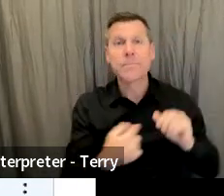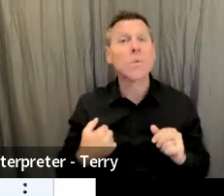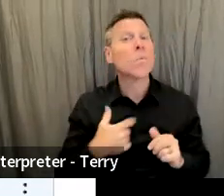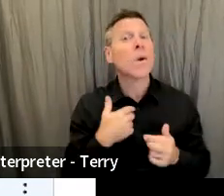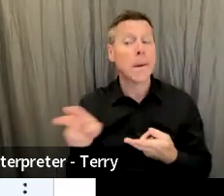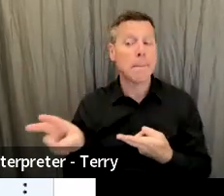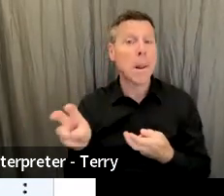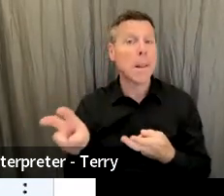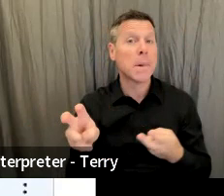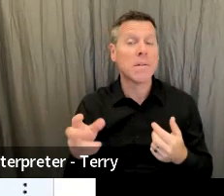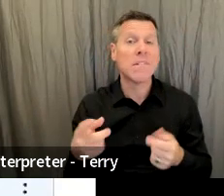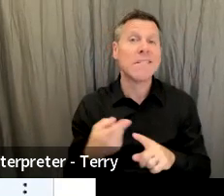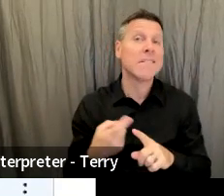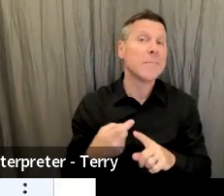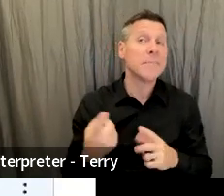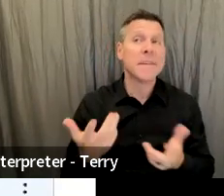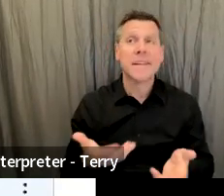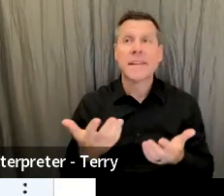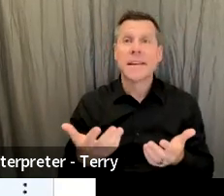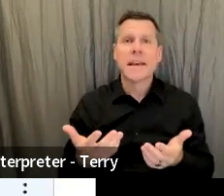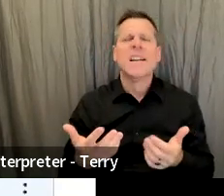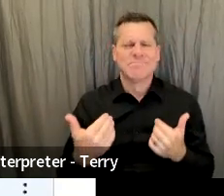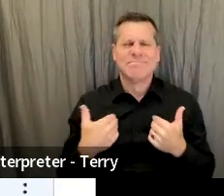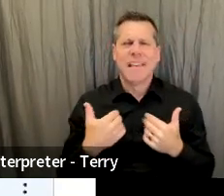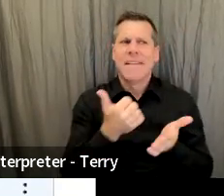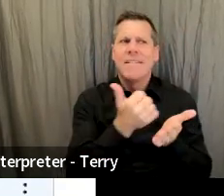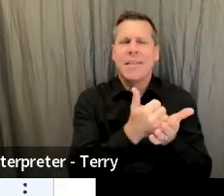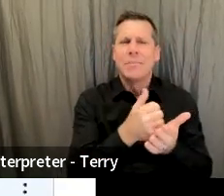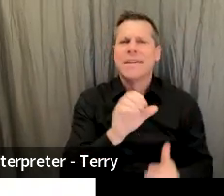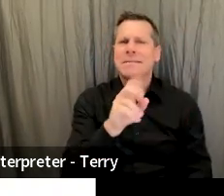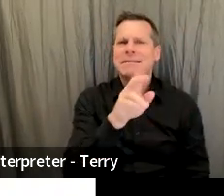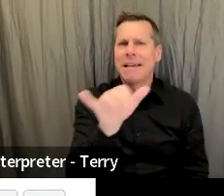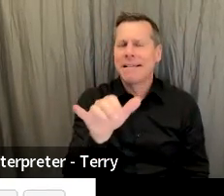I pulled these with the help of, of Sally and Jackie from some different sources.